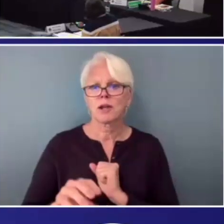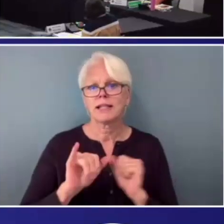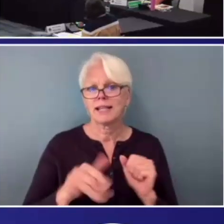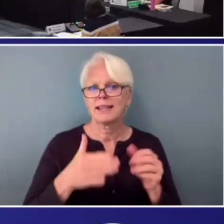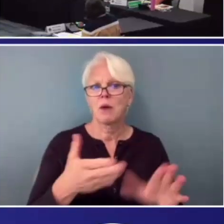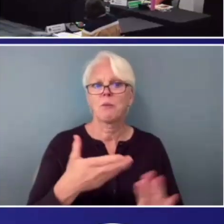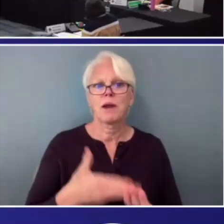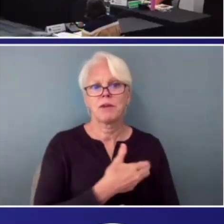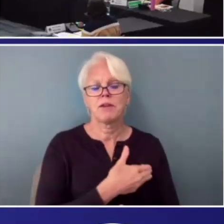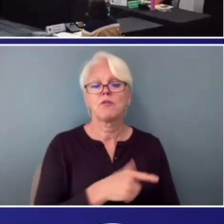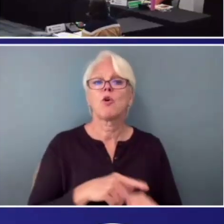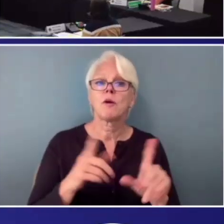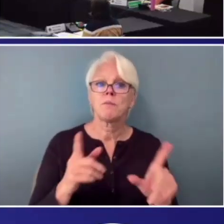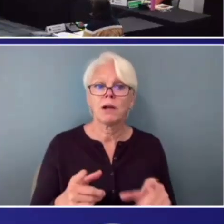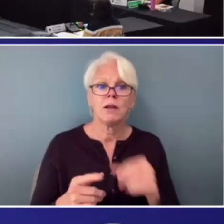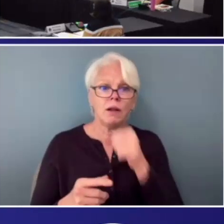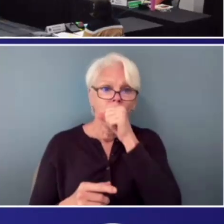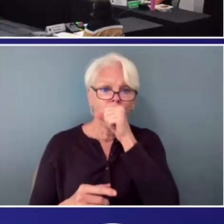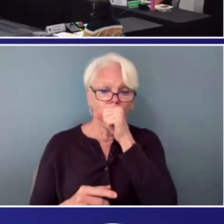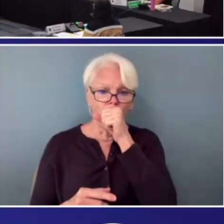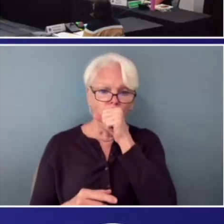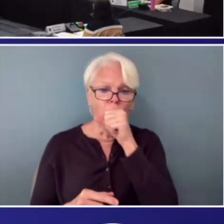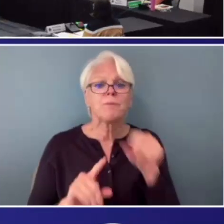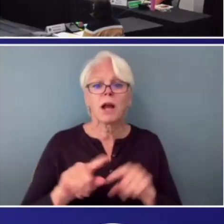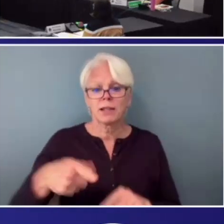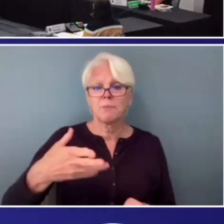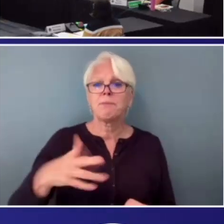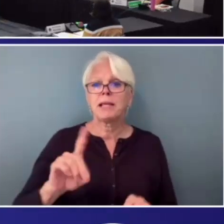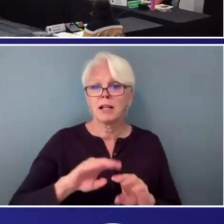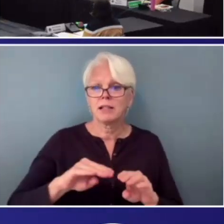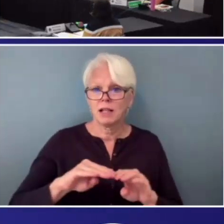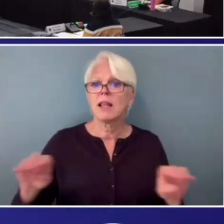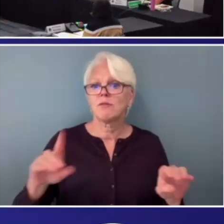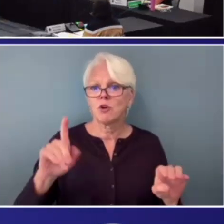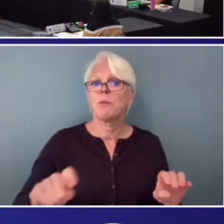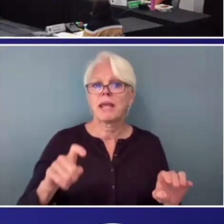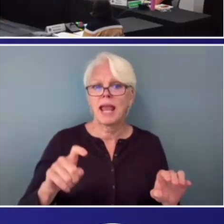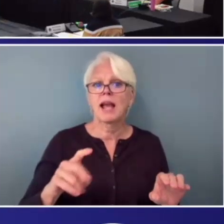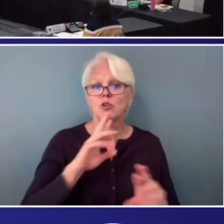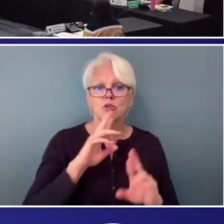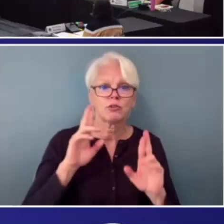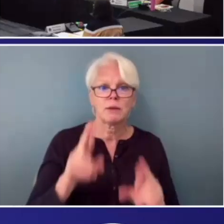But we did, at least at the doctoral level, have to report in the completer survey in